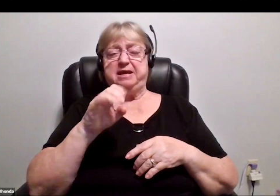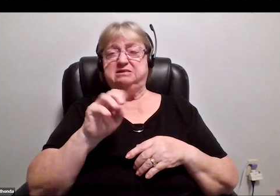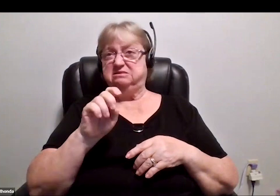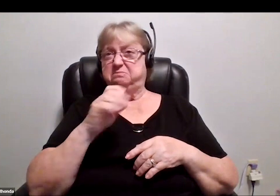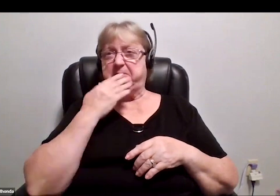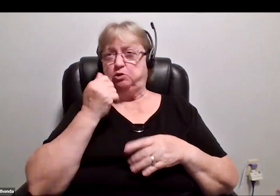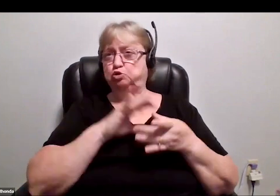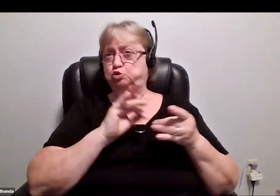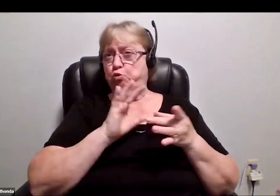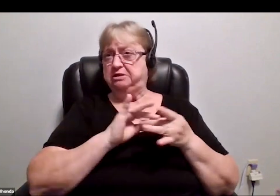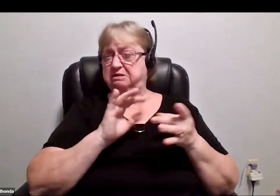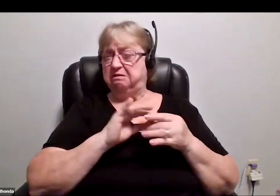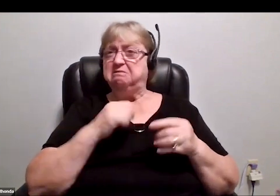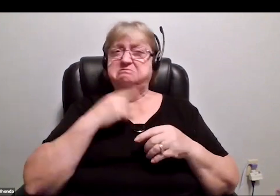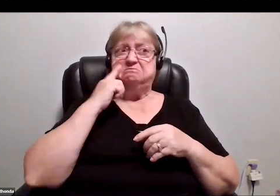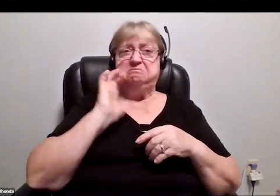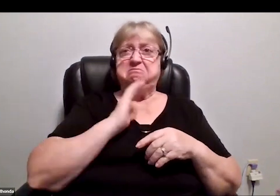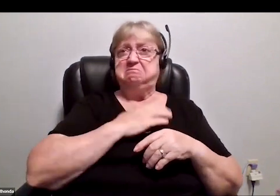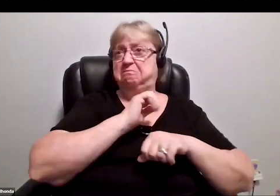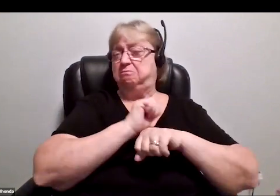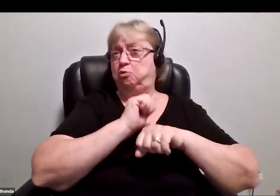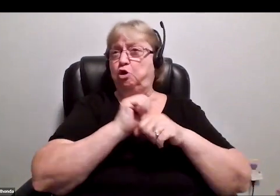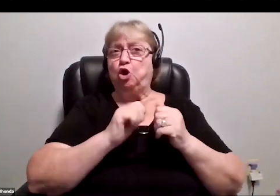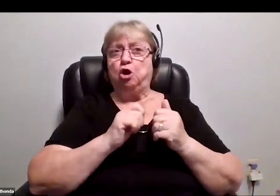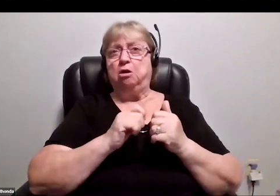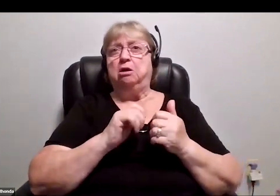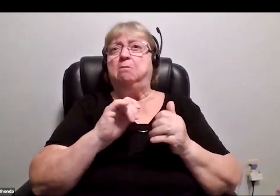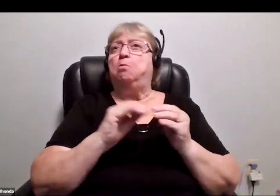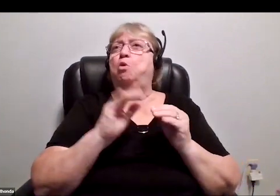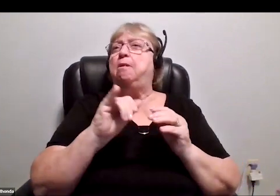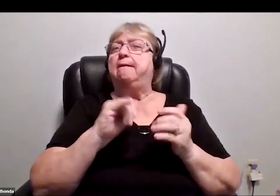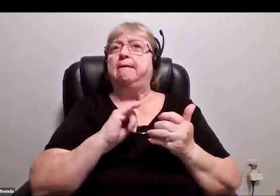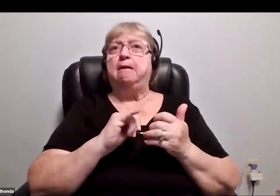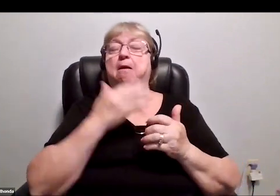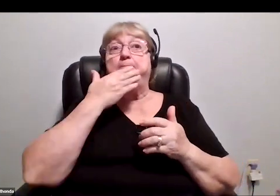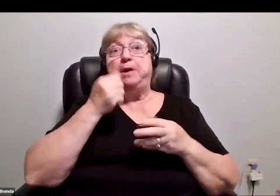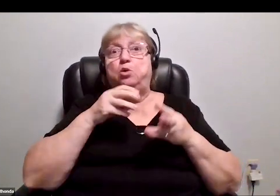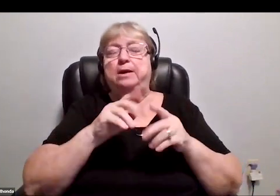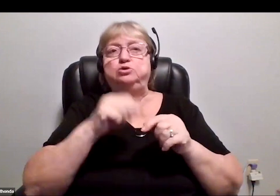are about sort of better ways of thinking about disability, of conceiving about the stories that we tell,